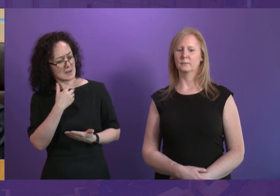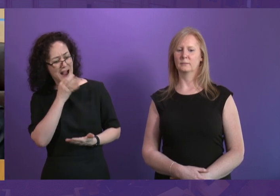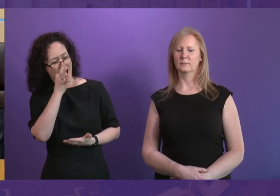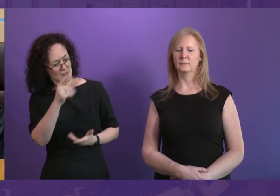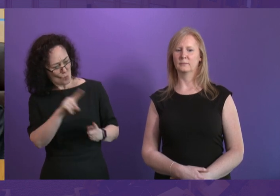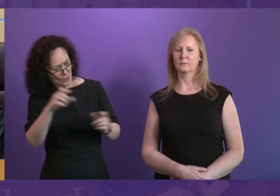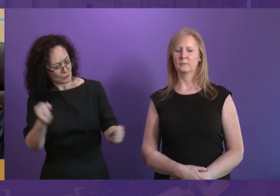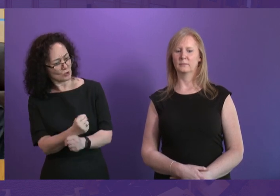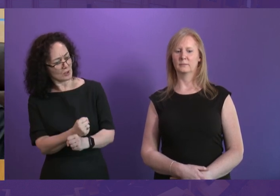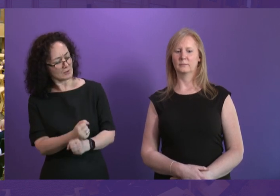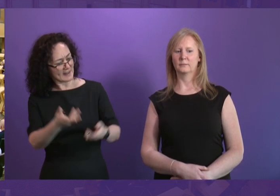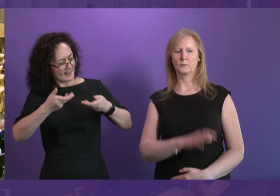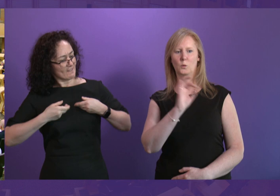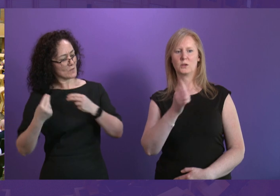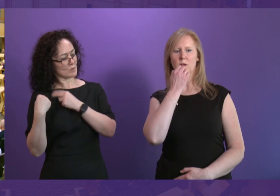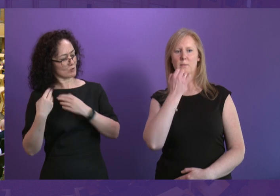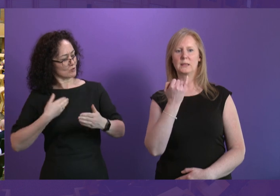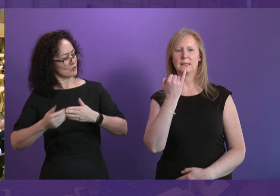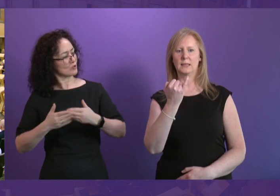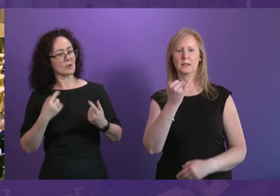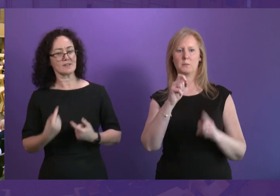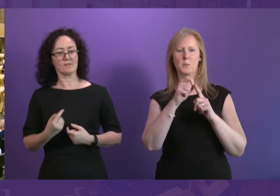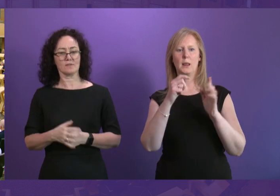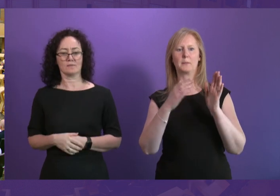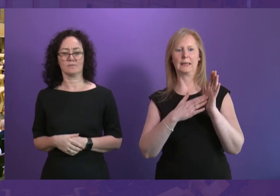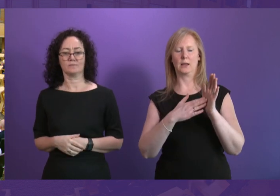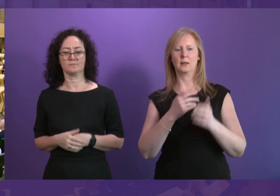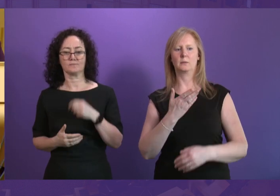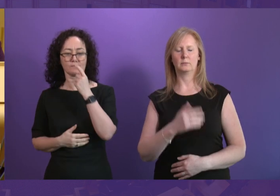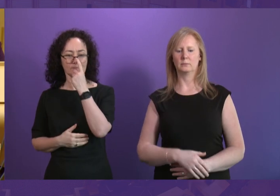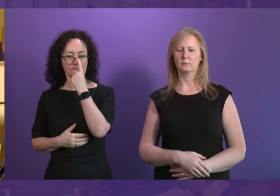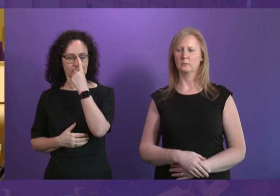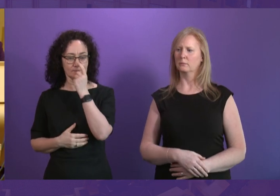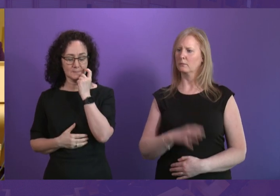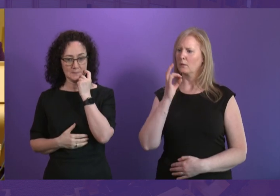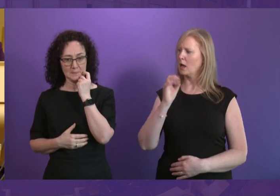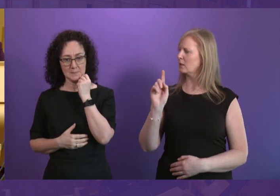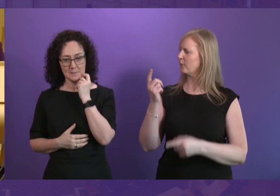Pauline McNeill (Glasgow) (Lab): To ask the First Minister what steps the Scottish